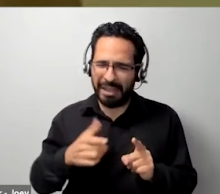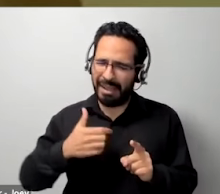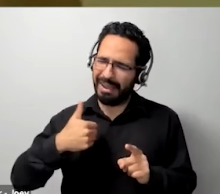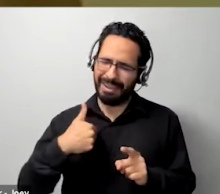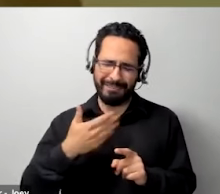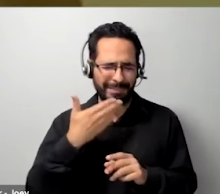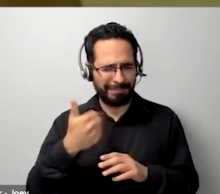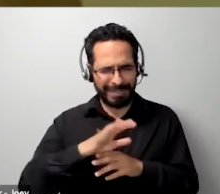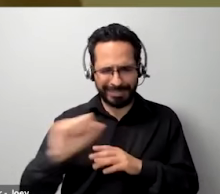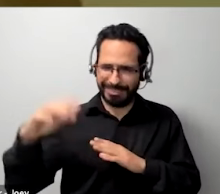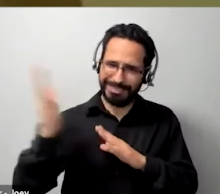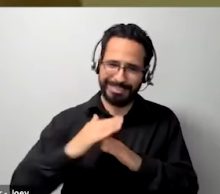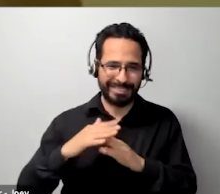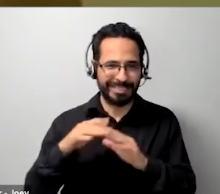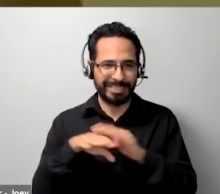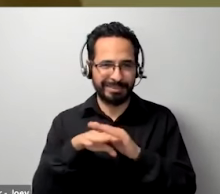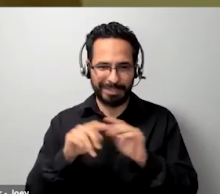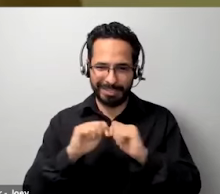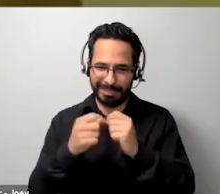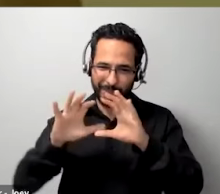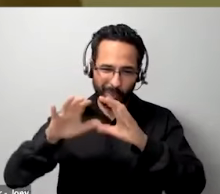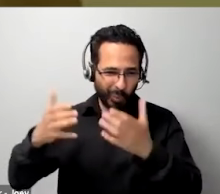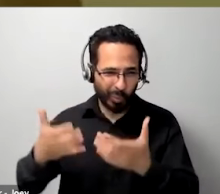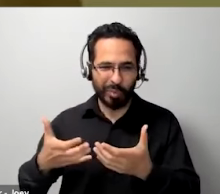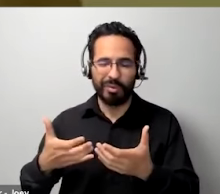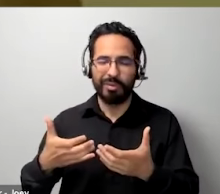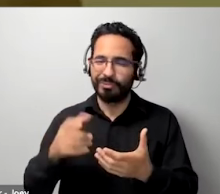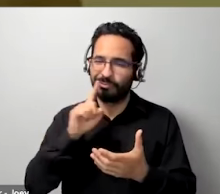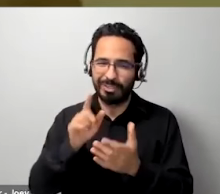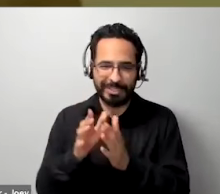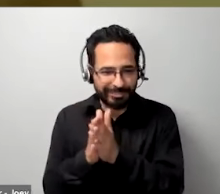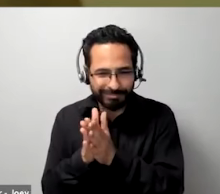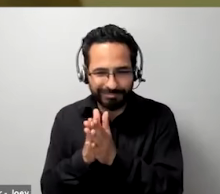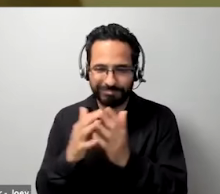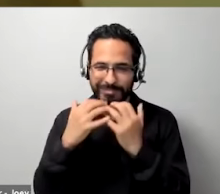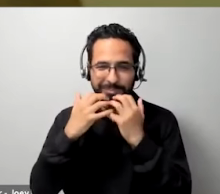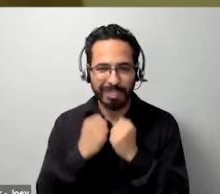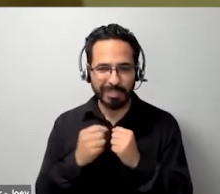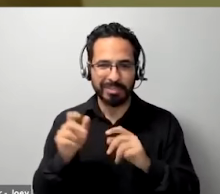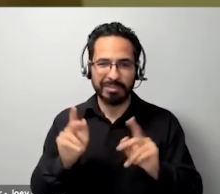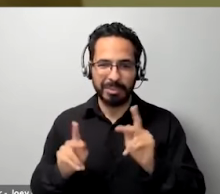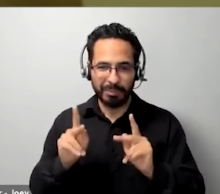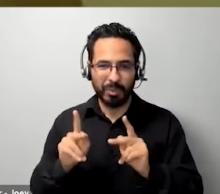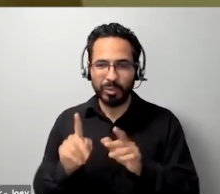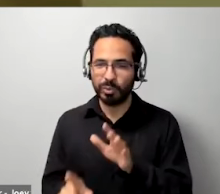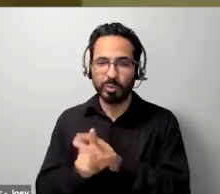in the world. These are some really dedicated and passionate people that show up to work every single day